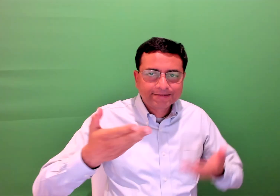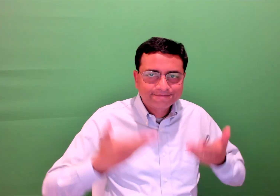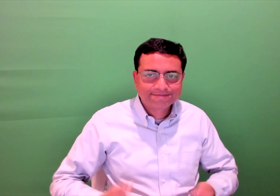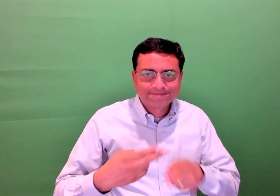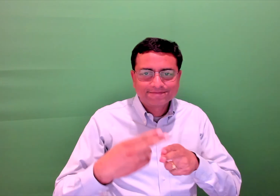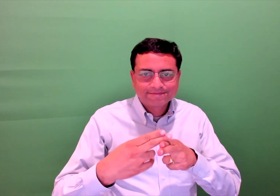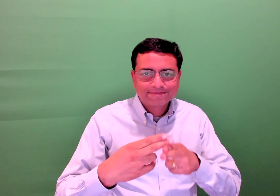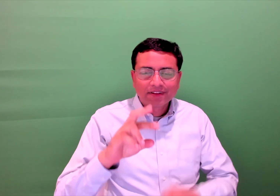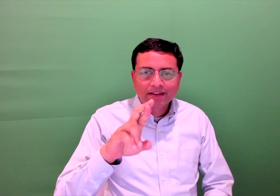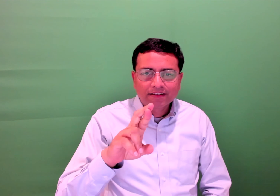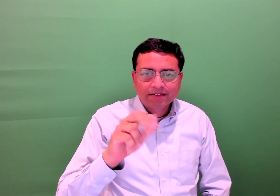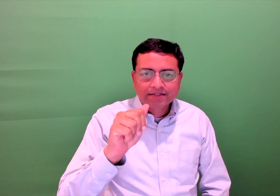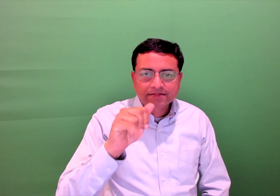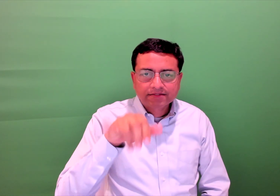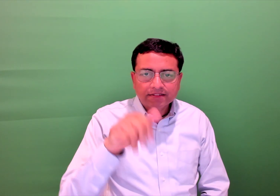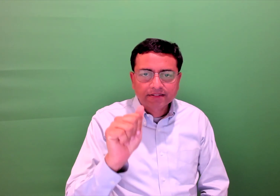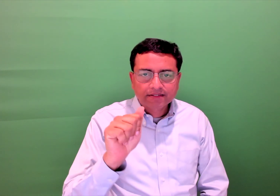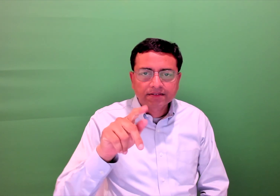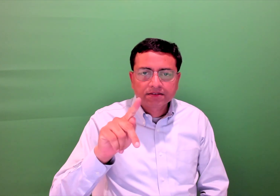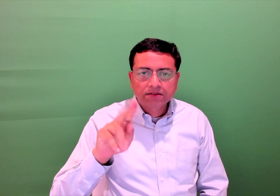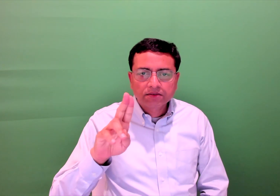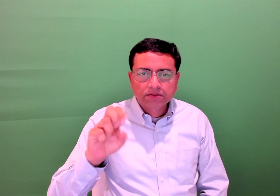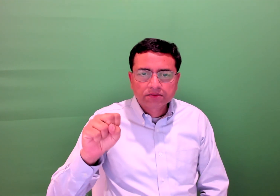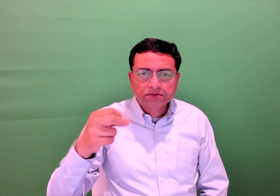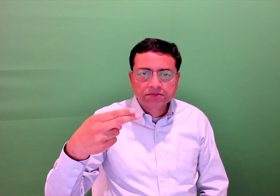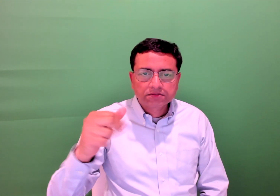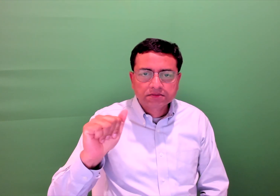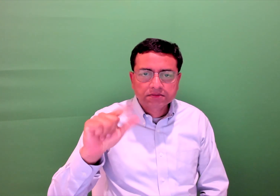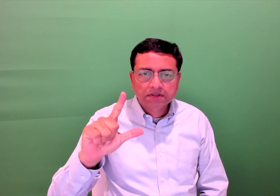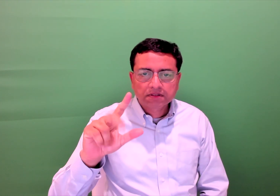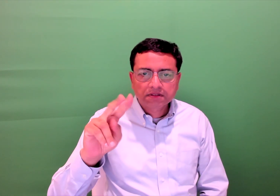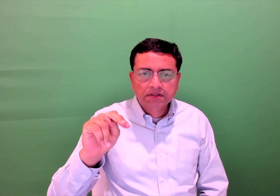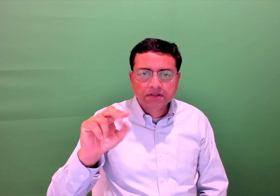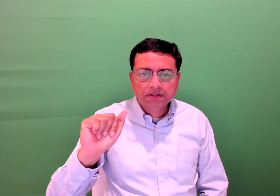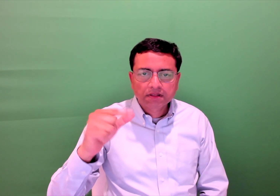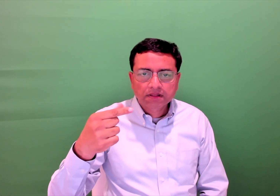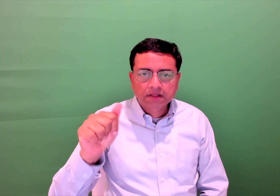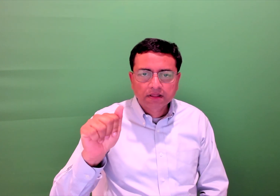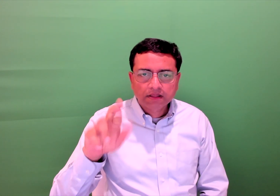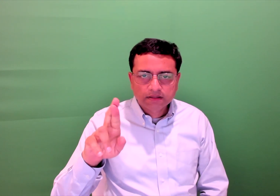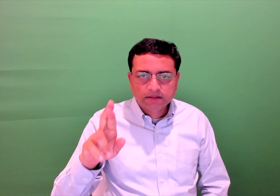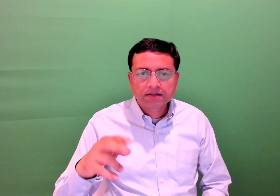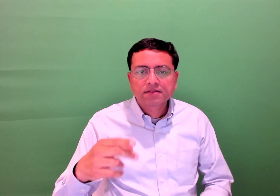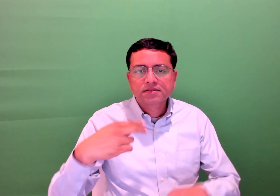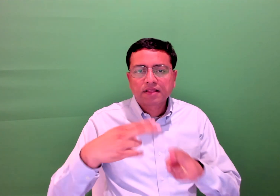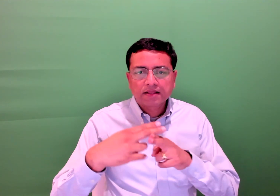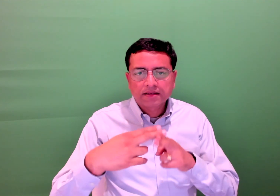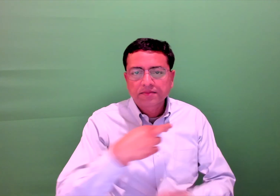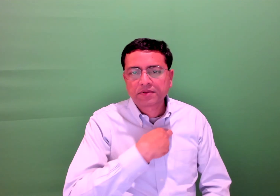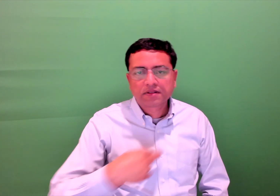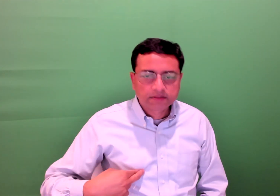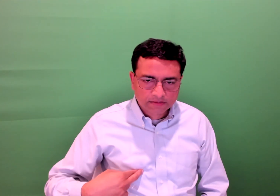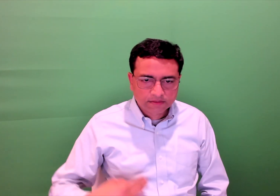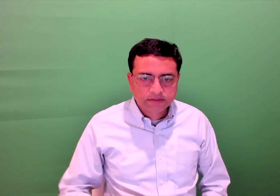Hello! My name is Raja Kushalnagar. This is my name sign.